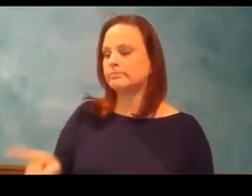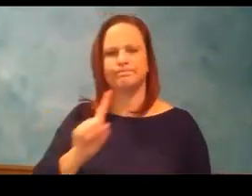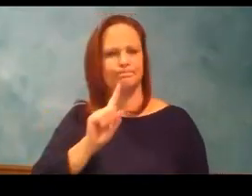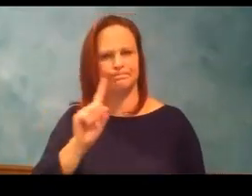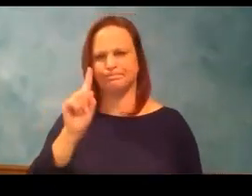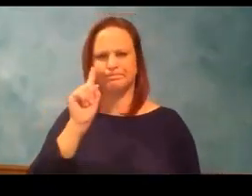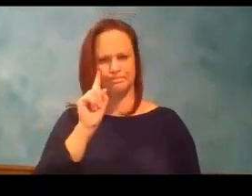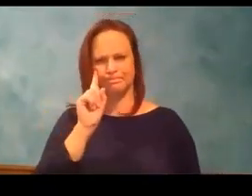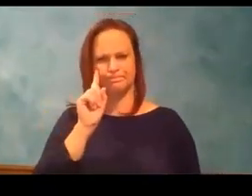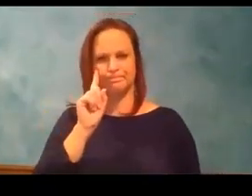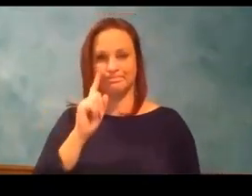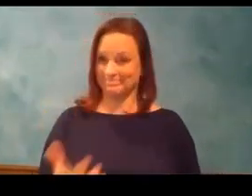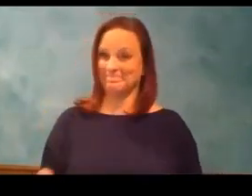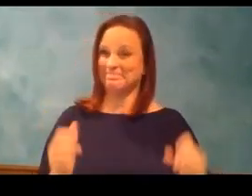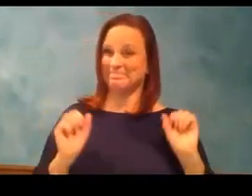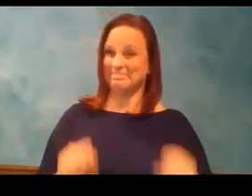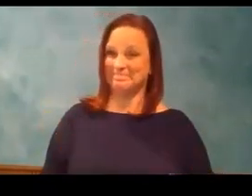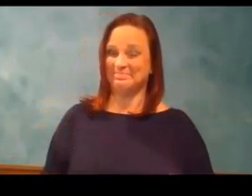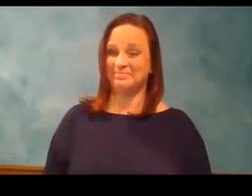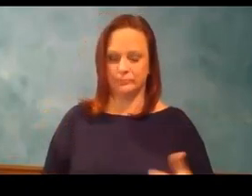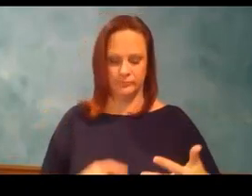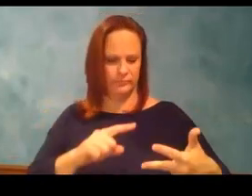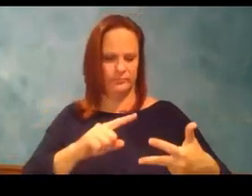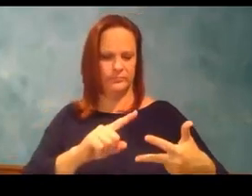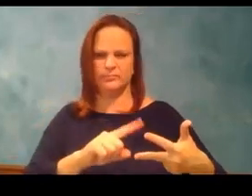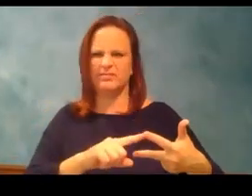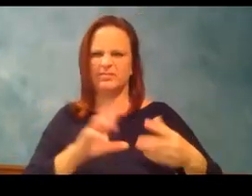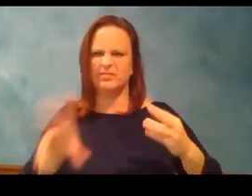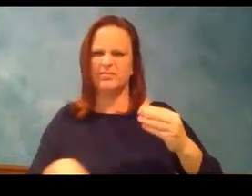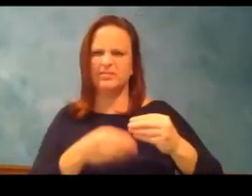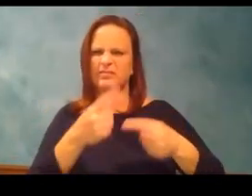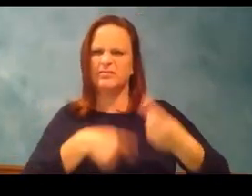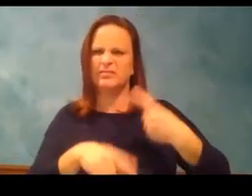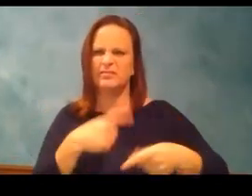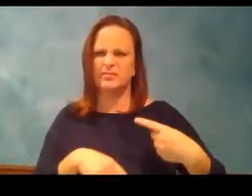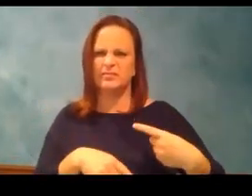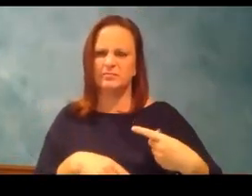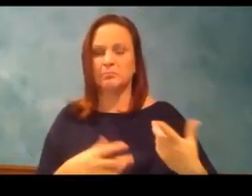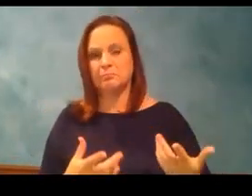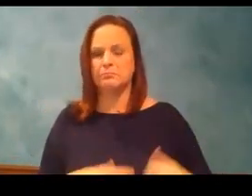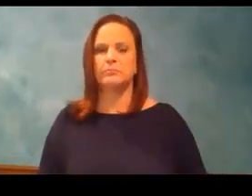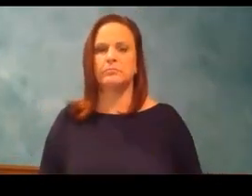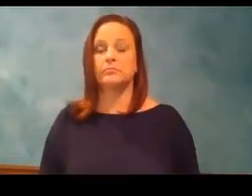Can we use negative non-manuals? Yep, we sure can. Can we add a negative sign?